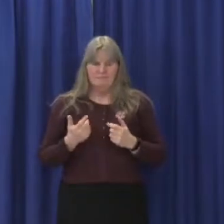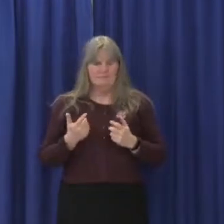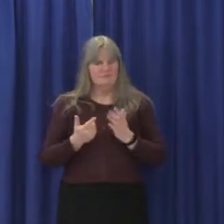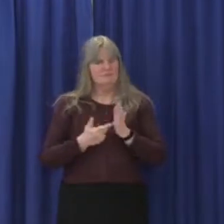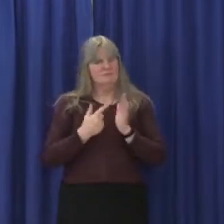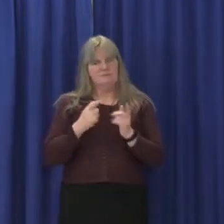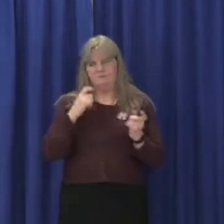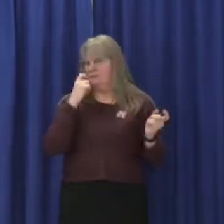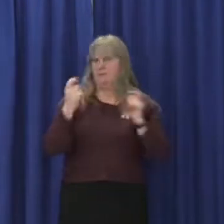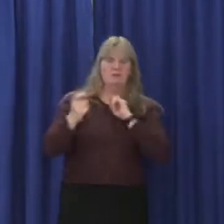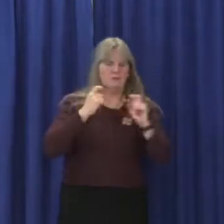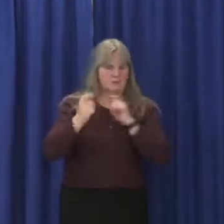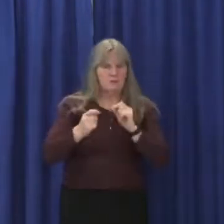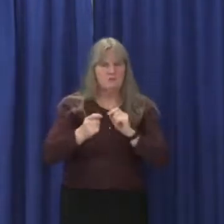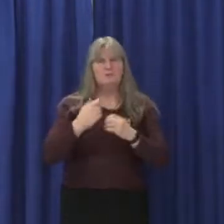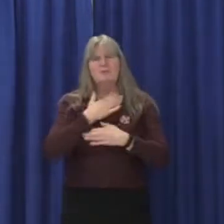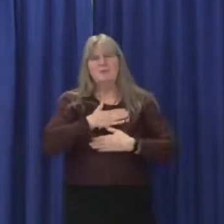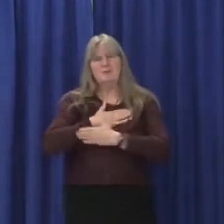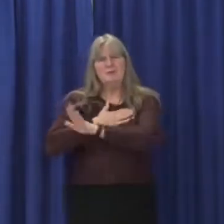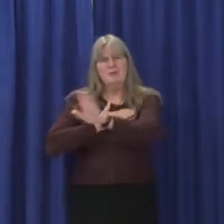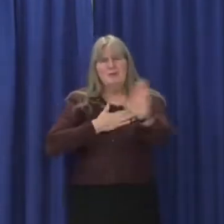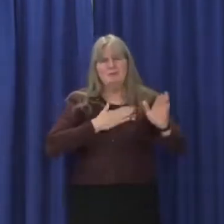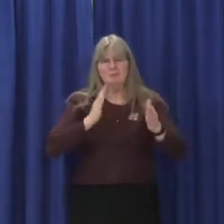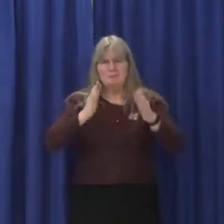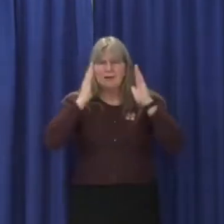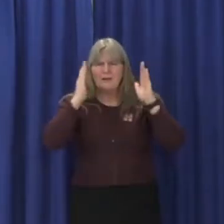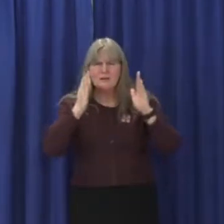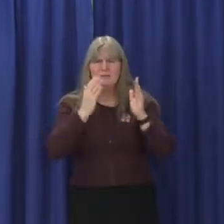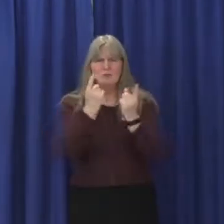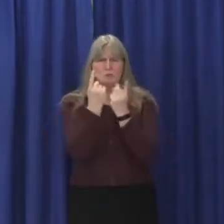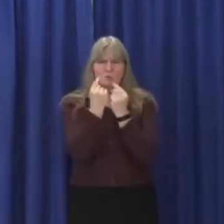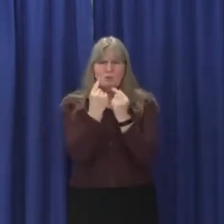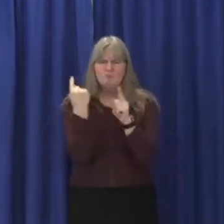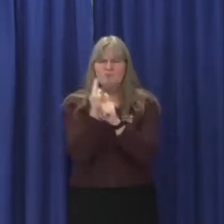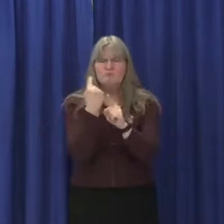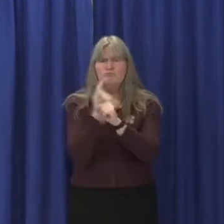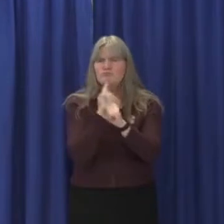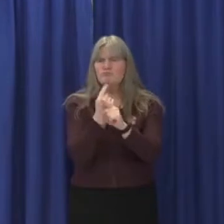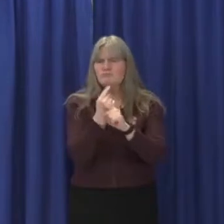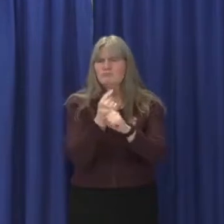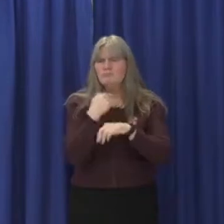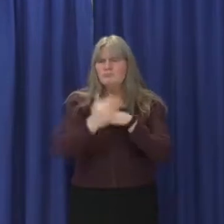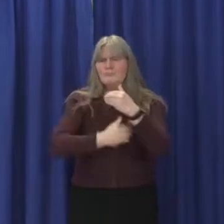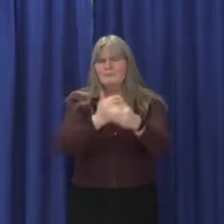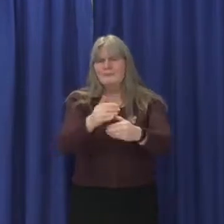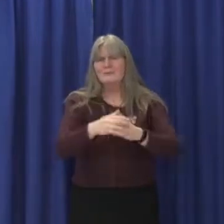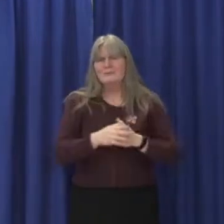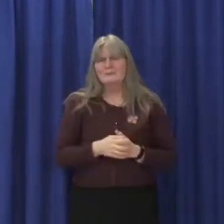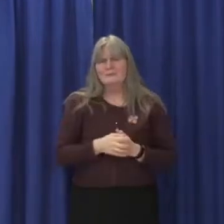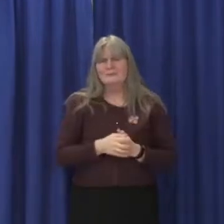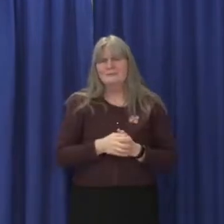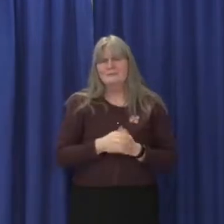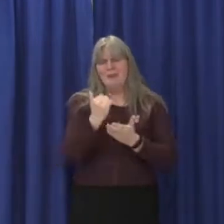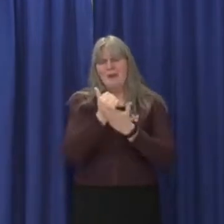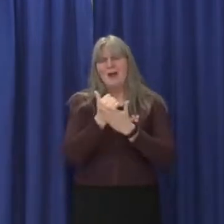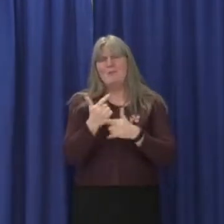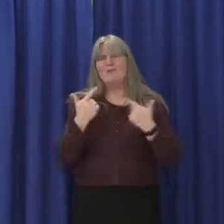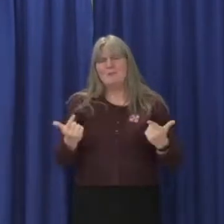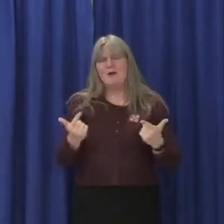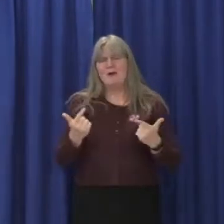But we very much appreciate your attention to the details, as they are going to be extremely helpful as we move